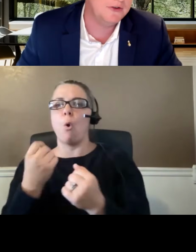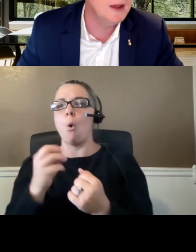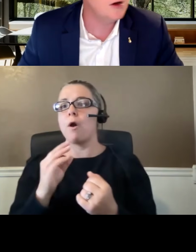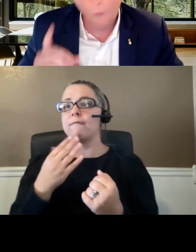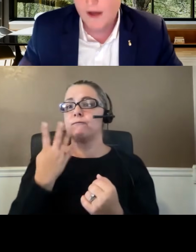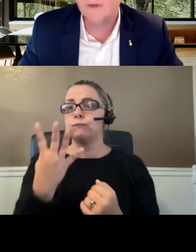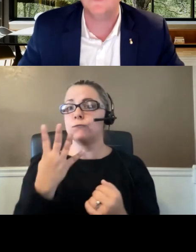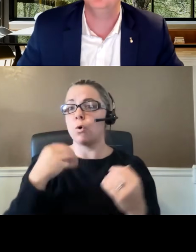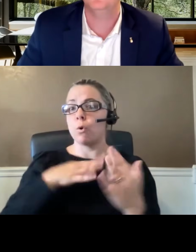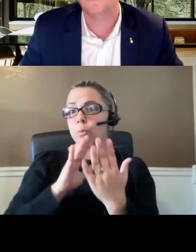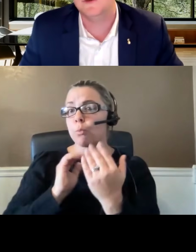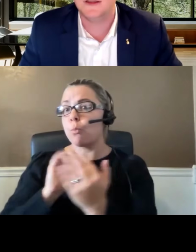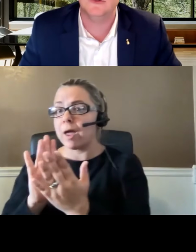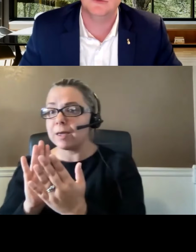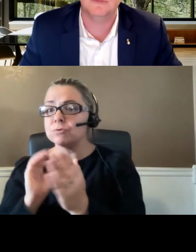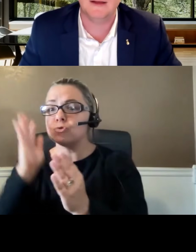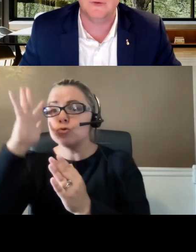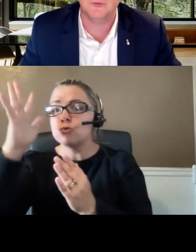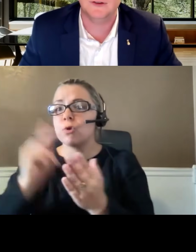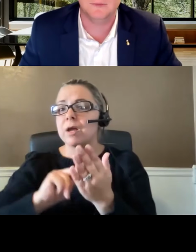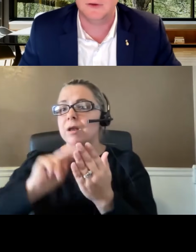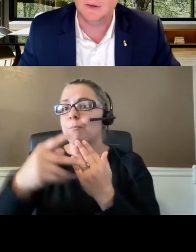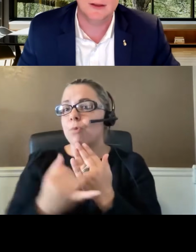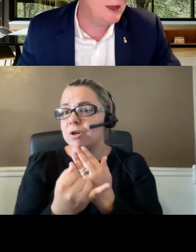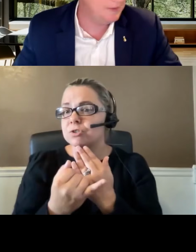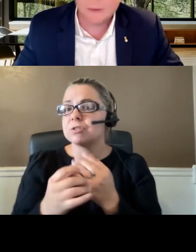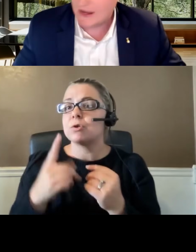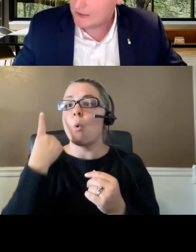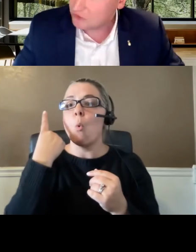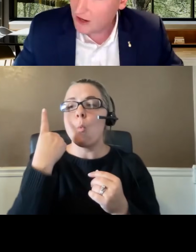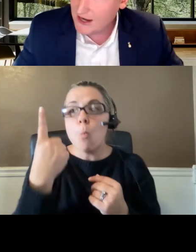entry. One of those is going to be usable by folks with disabilities. I'm not saying that's great,